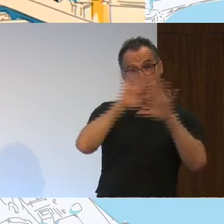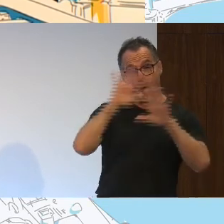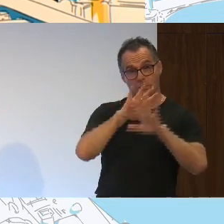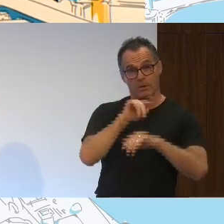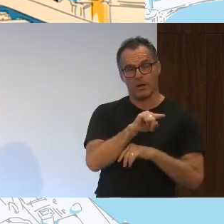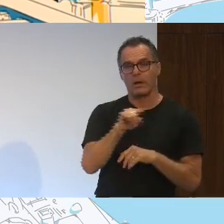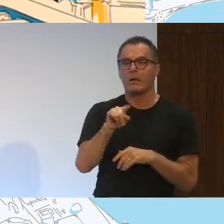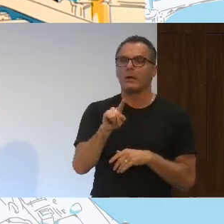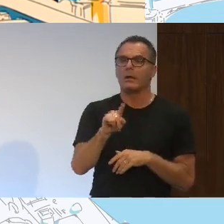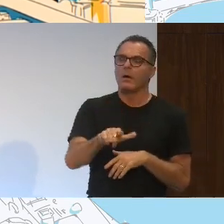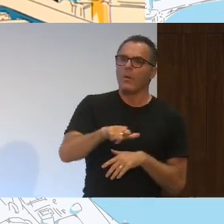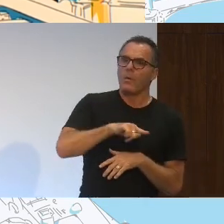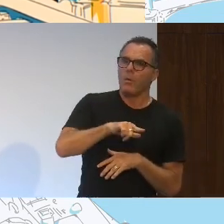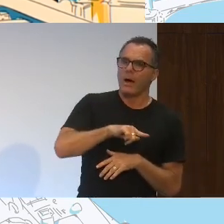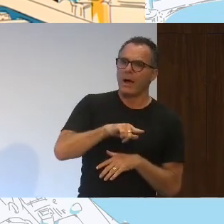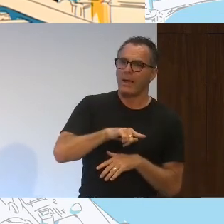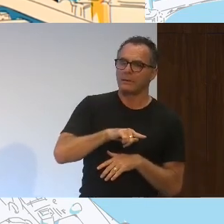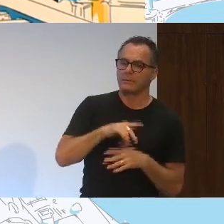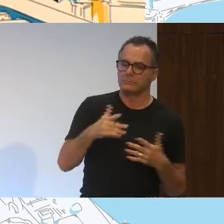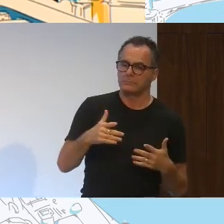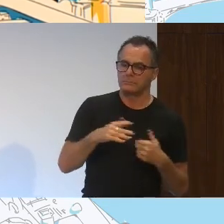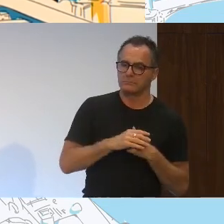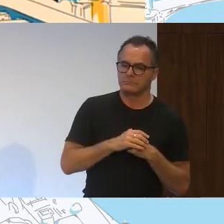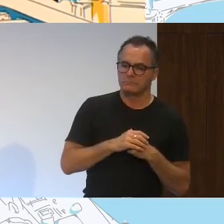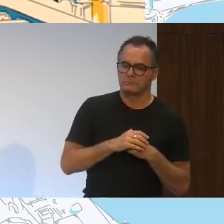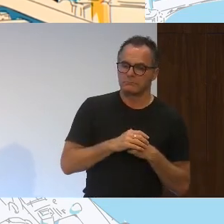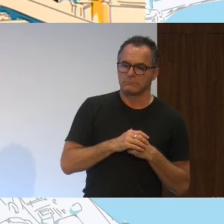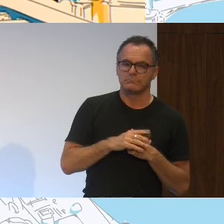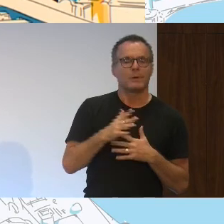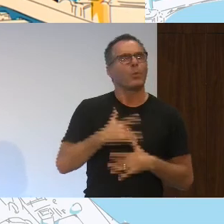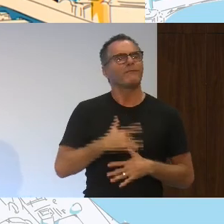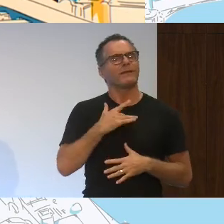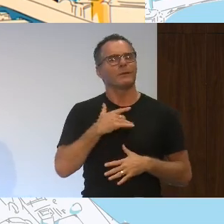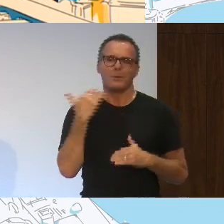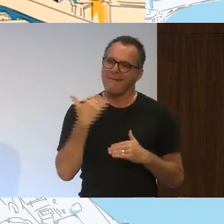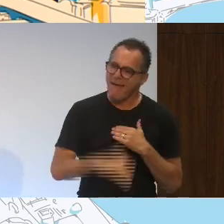because that would offer you a treatment where you never had to have pain,